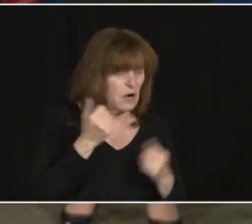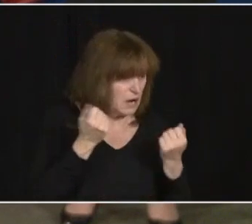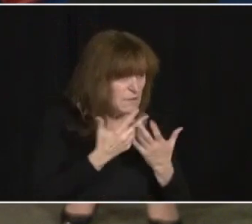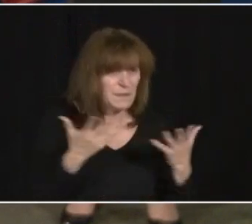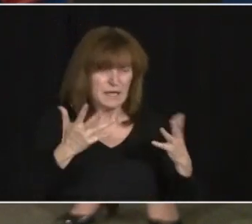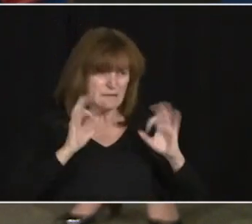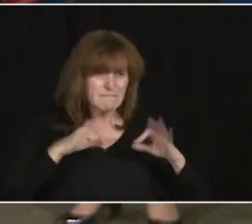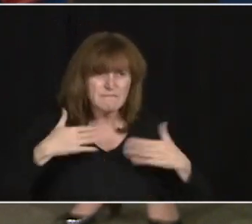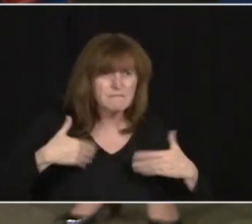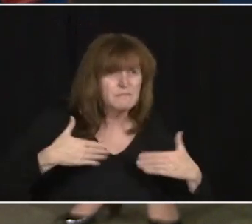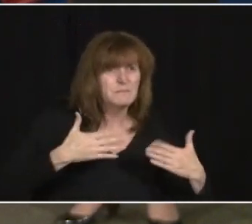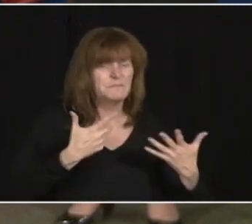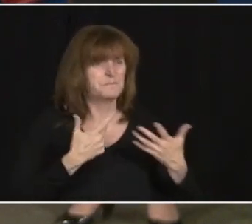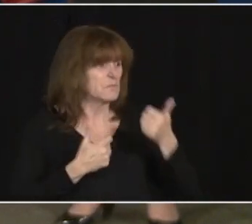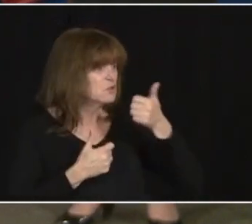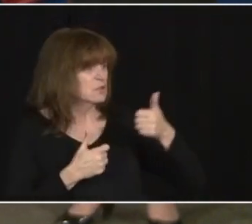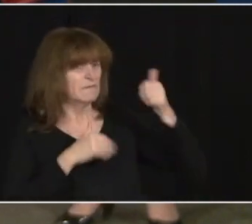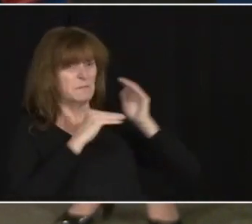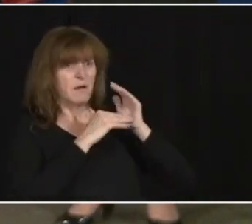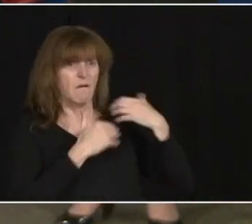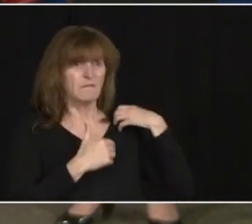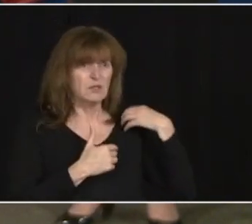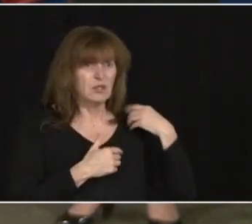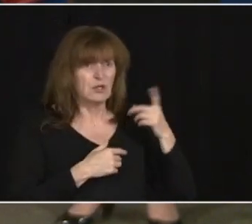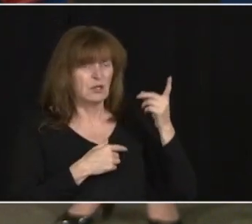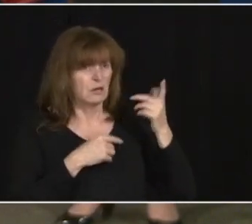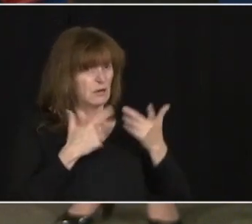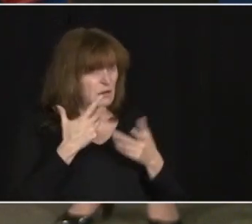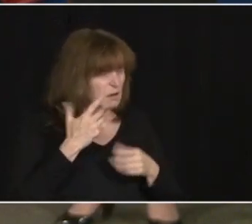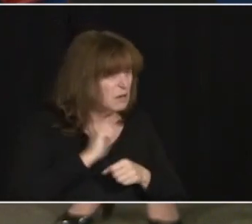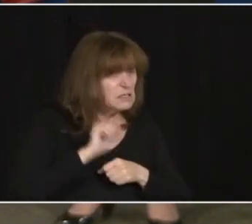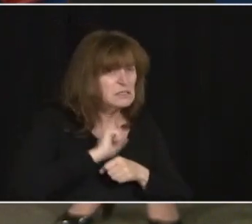health and public health working around the clock to make sure that we